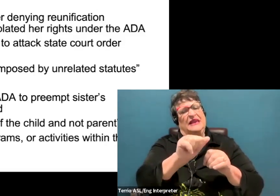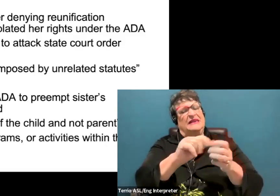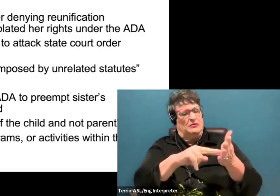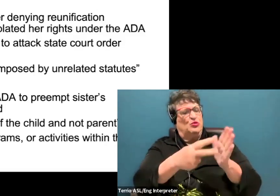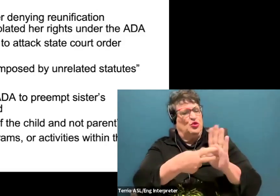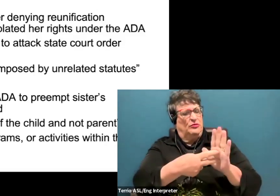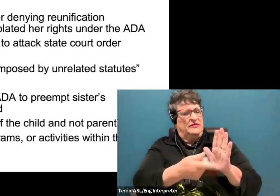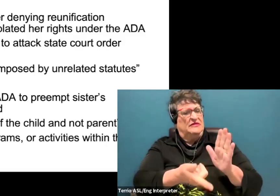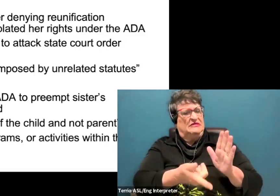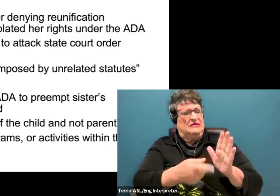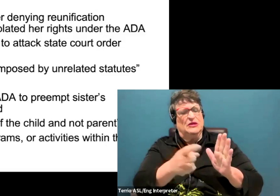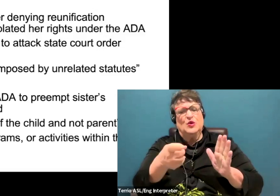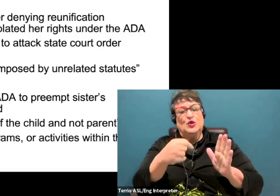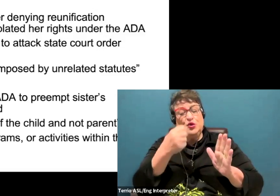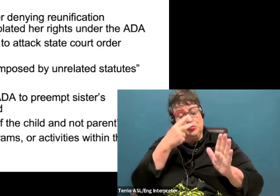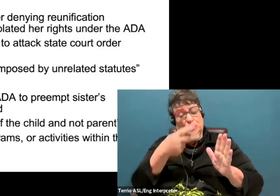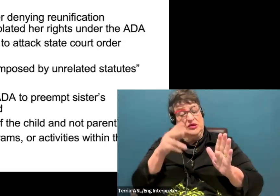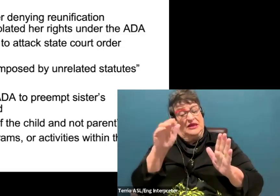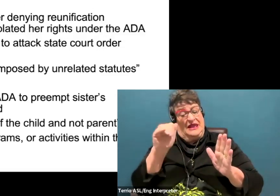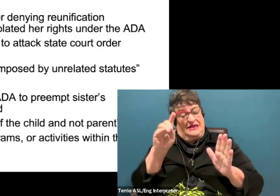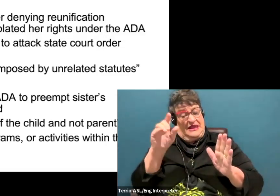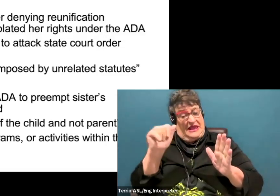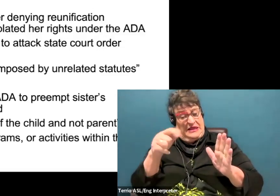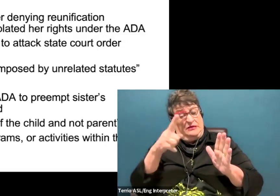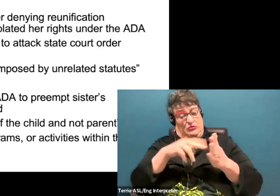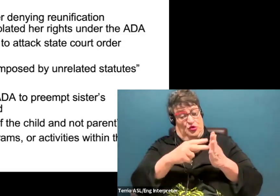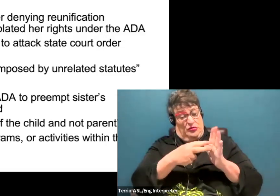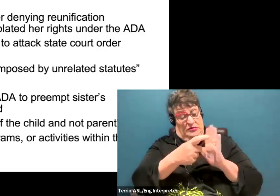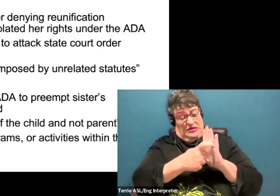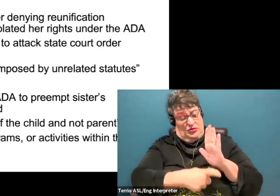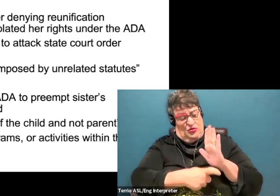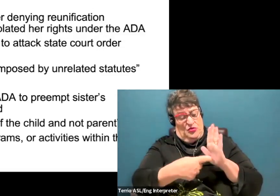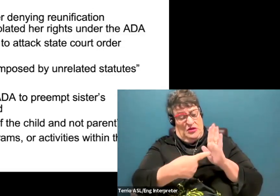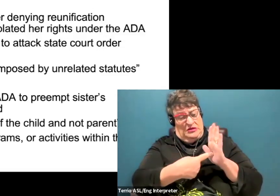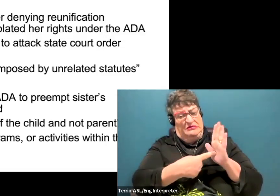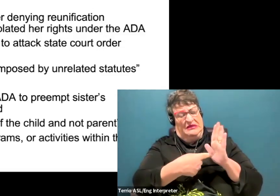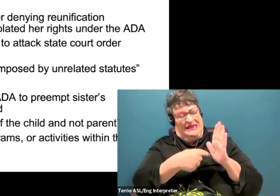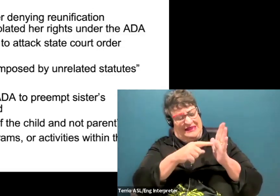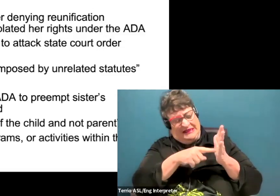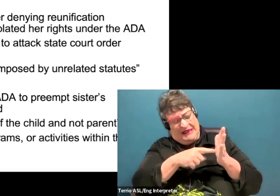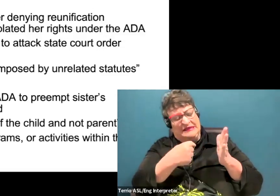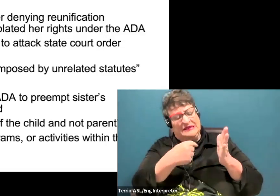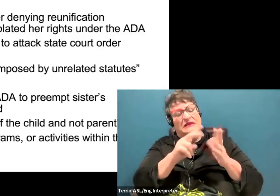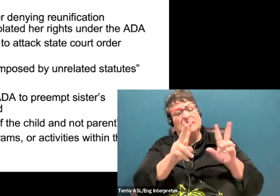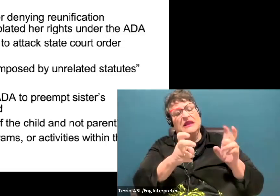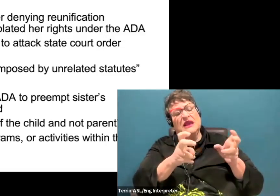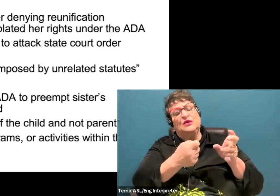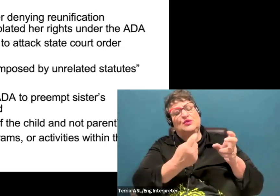if you look at the ADA's purpose clause, what it says is that Title two is meant to invoke the sweep of